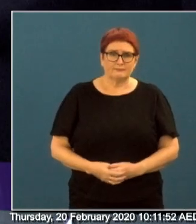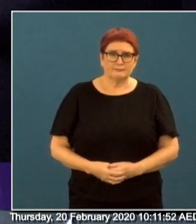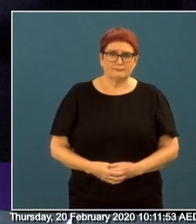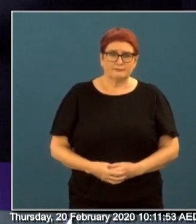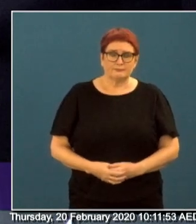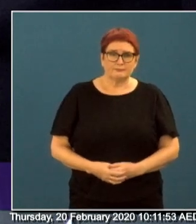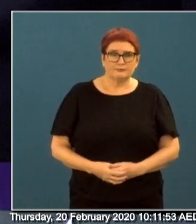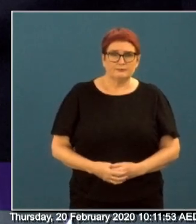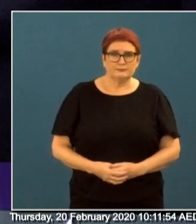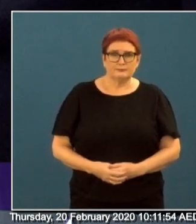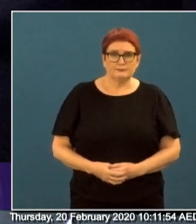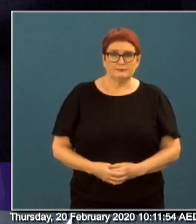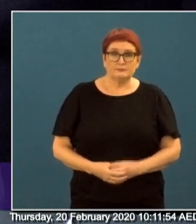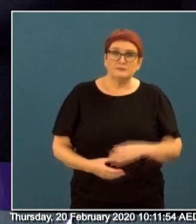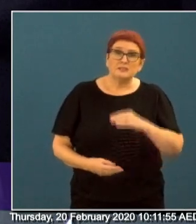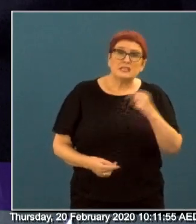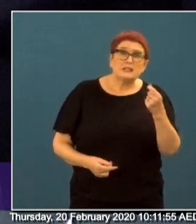And some would argue that it diminishes both